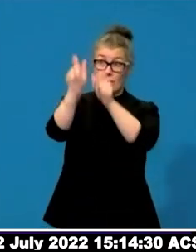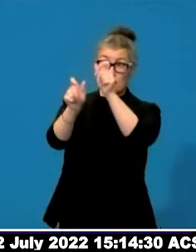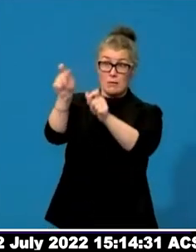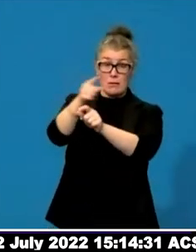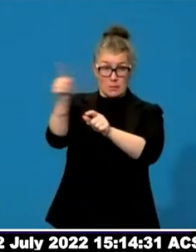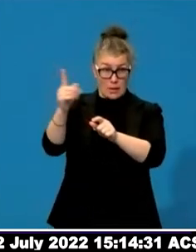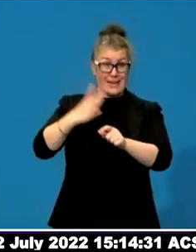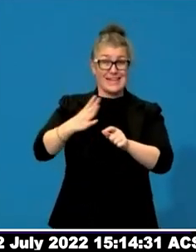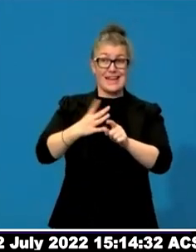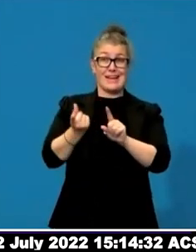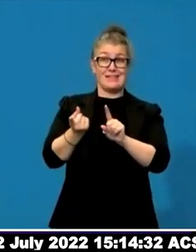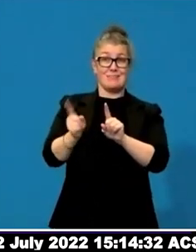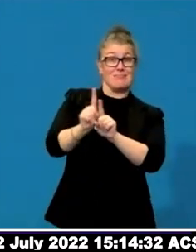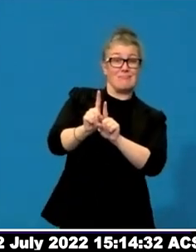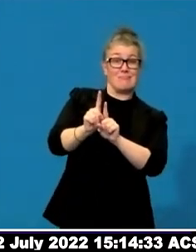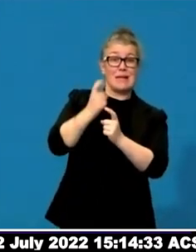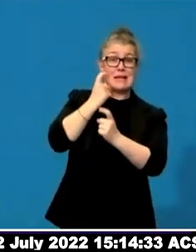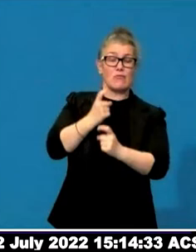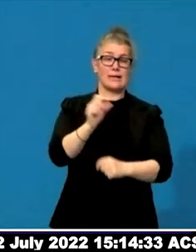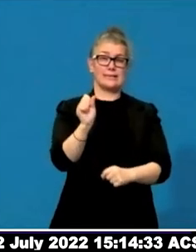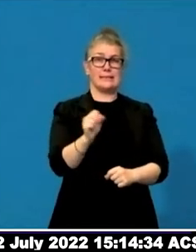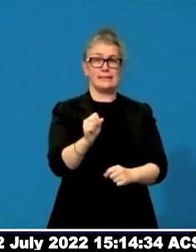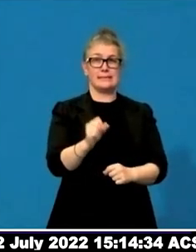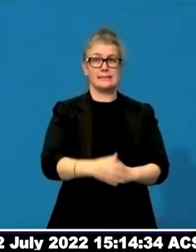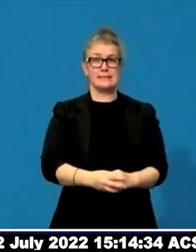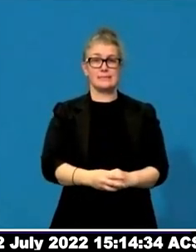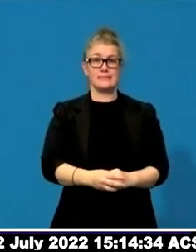Commissioners, I want to give you an opportunity to ask any questions, given the time. Thank you very much.